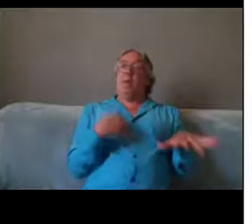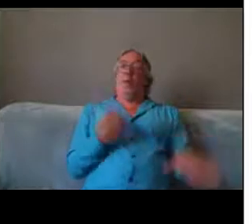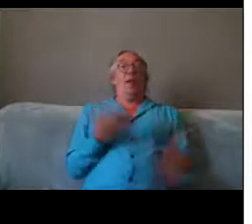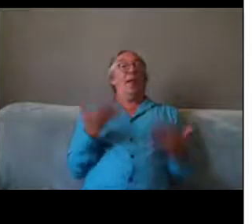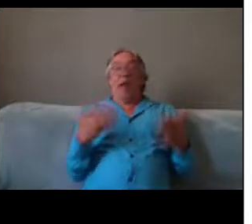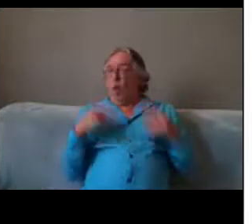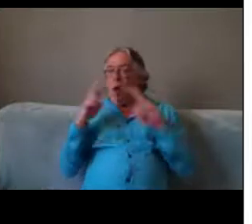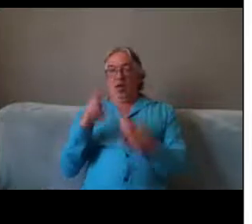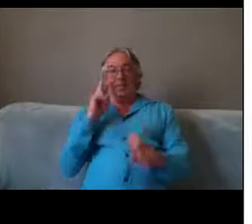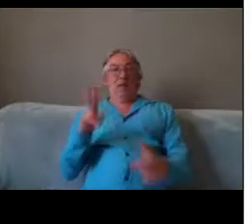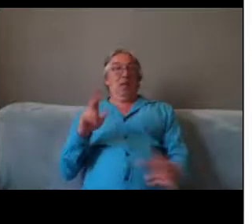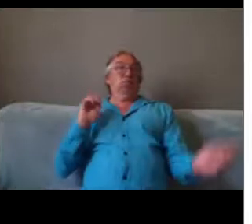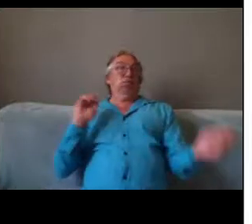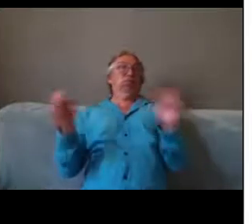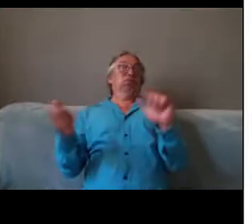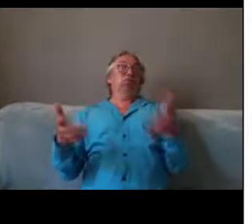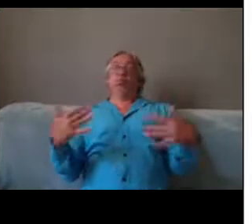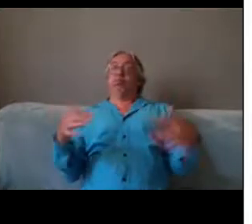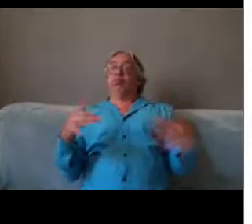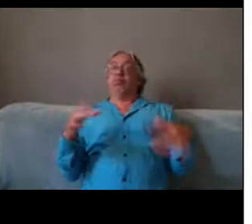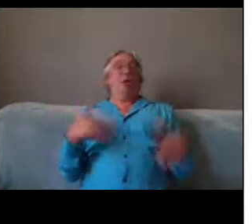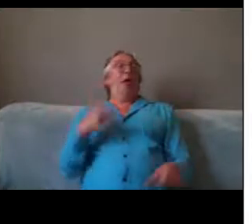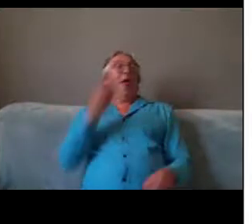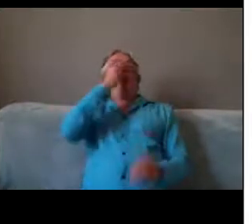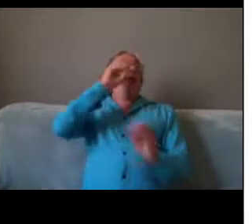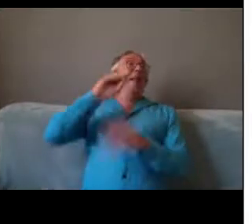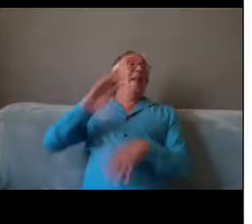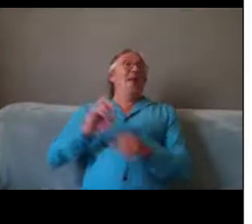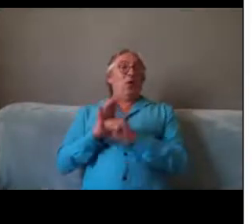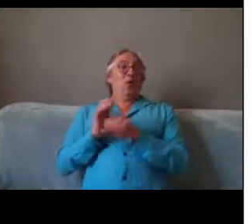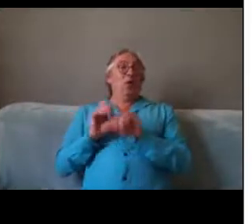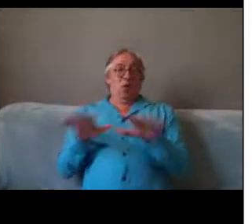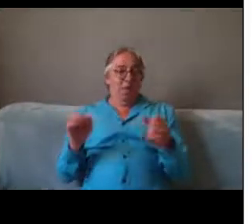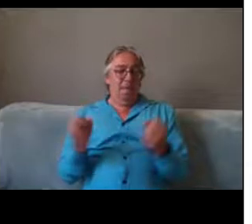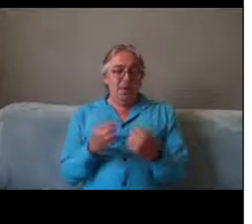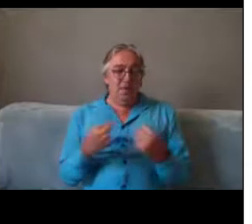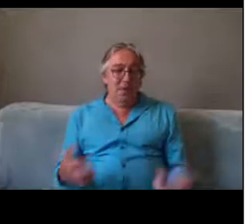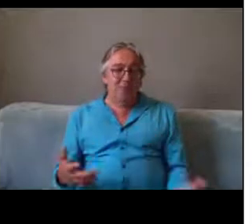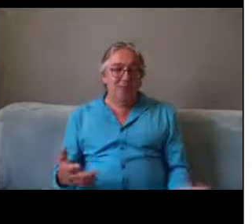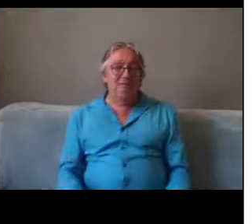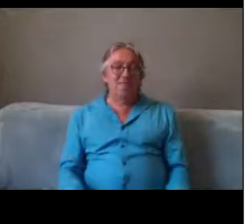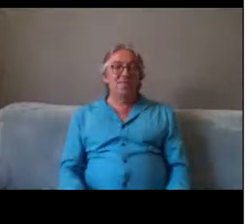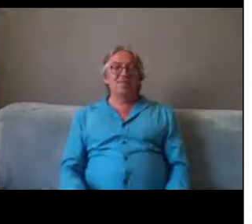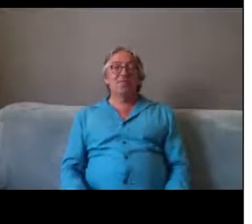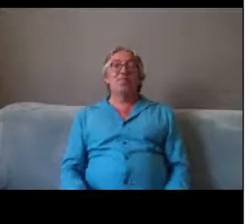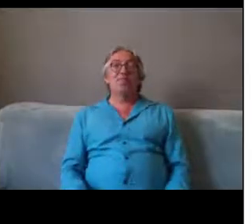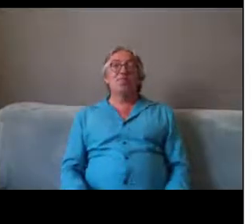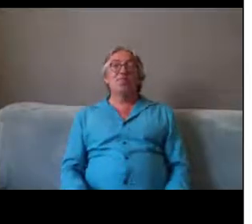The second thing we've done with this group is publishing recommendations that were published last year.